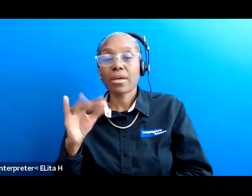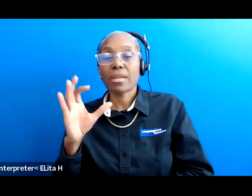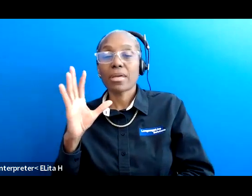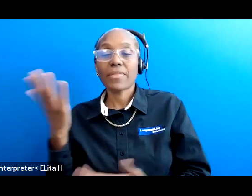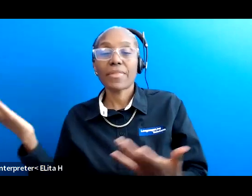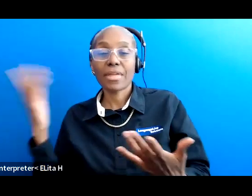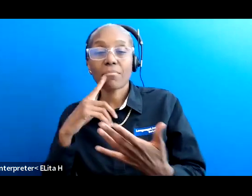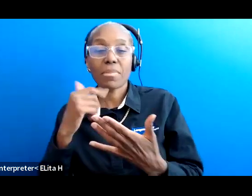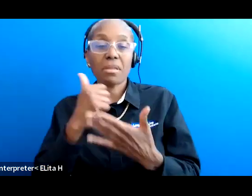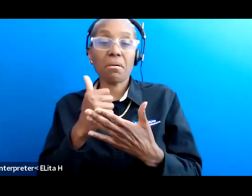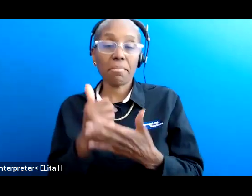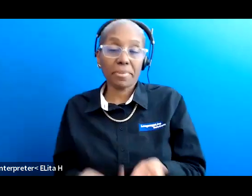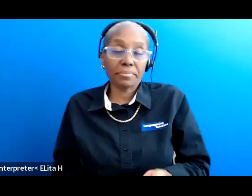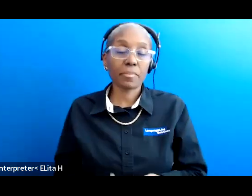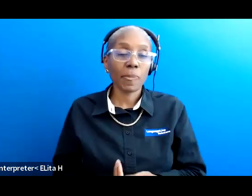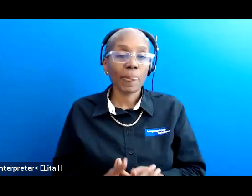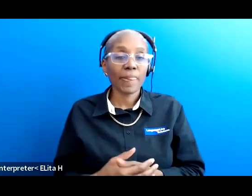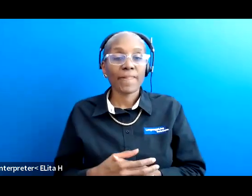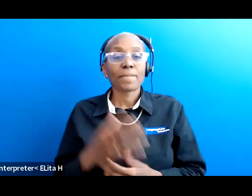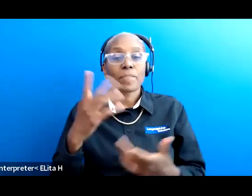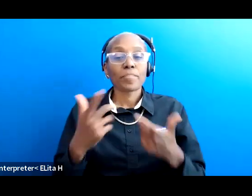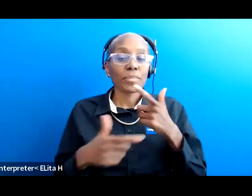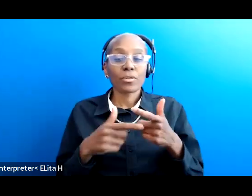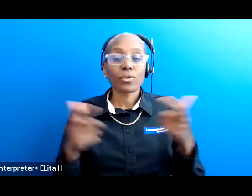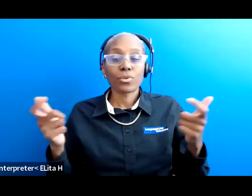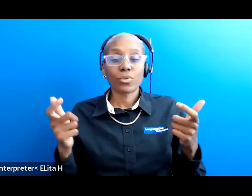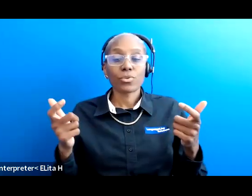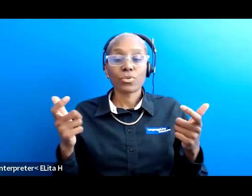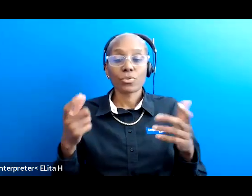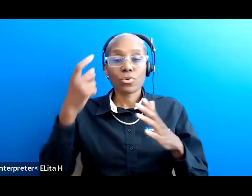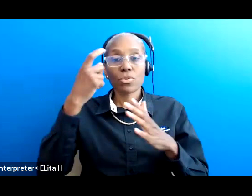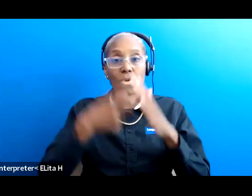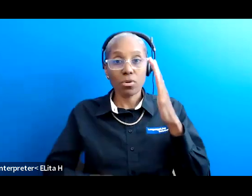That’s going to be a huge cost to somebody.